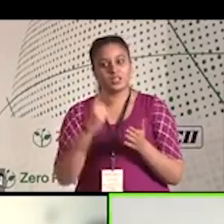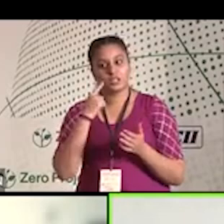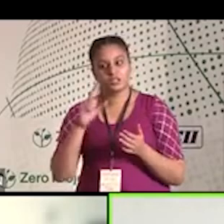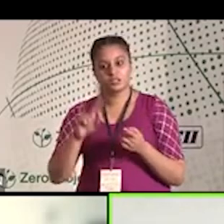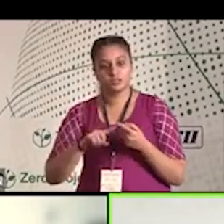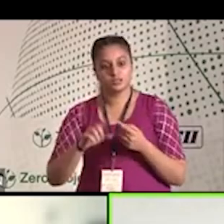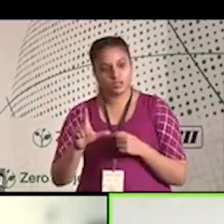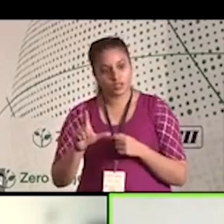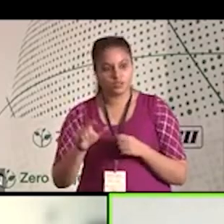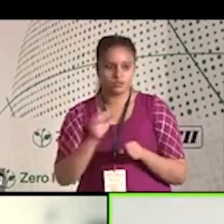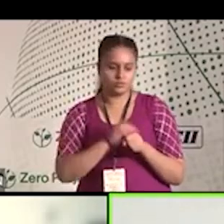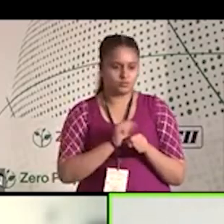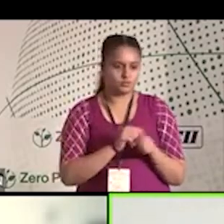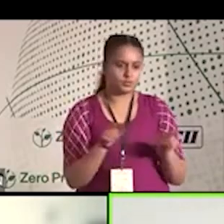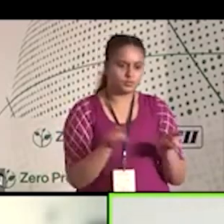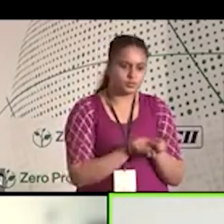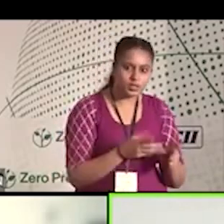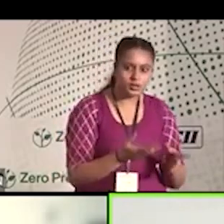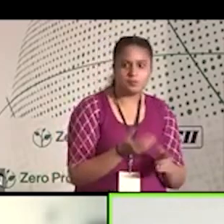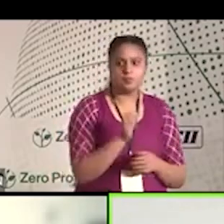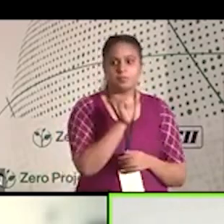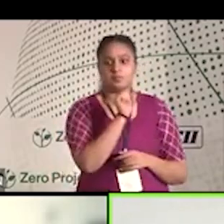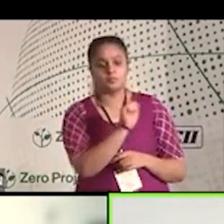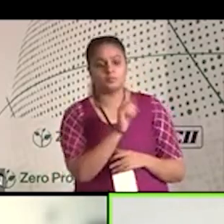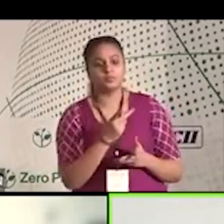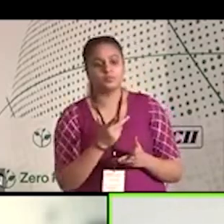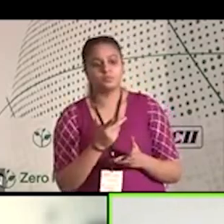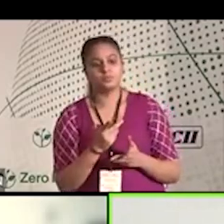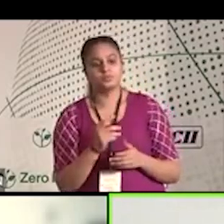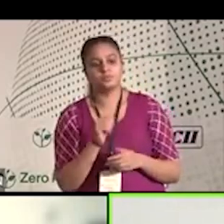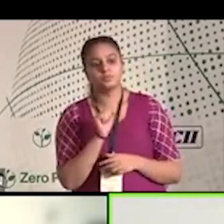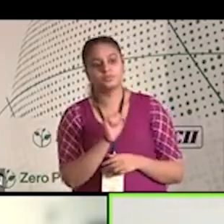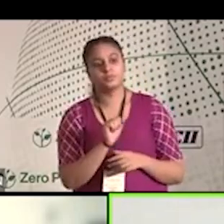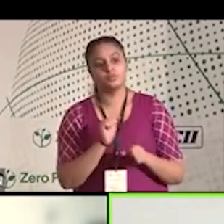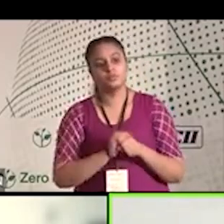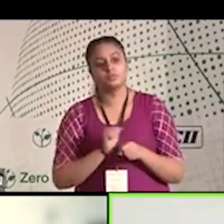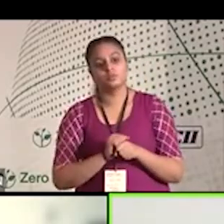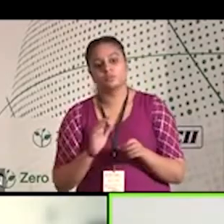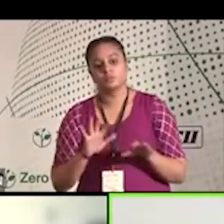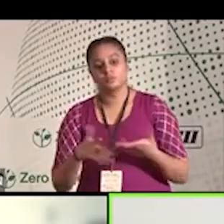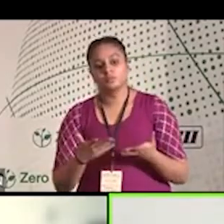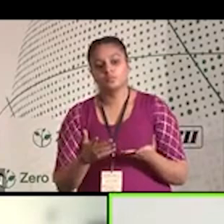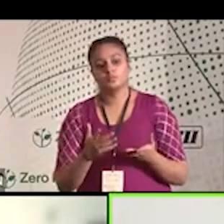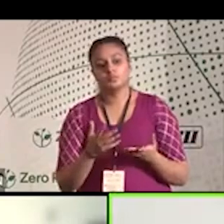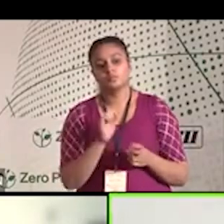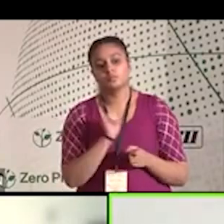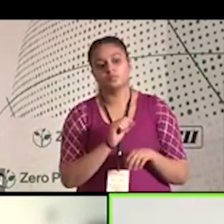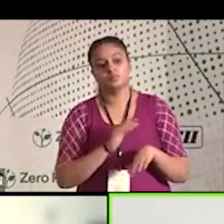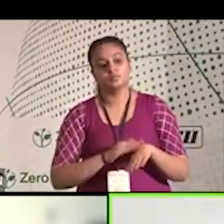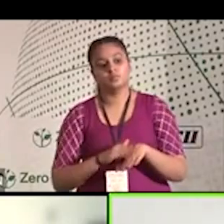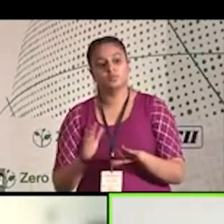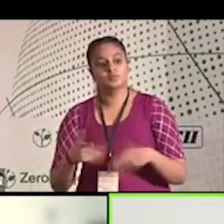adults and enabling that, you know, they get equal access to rights in the society.